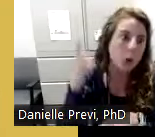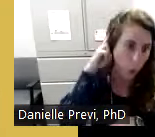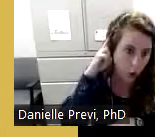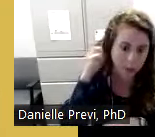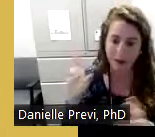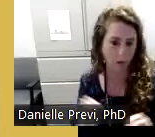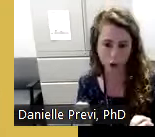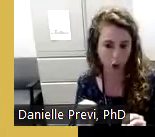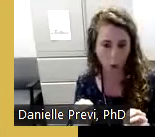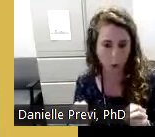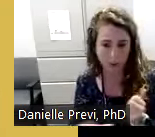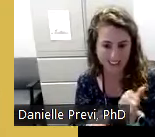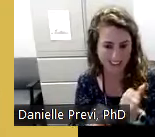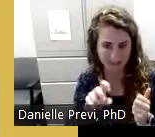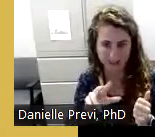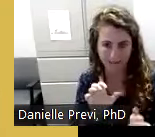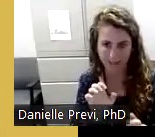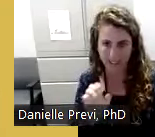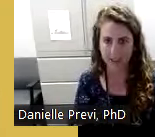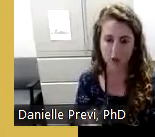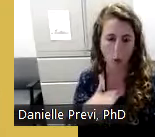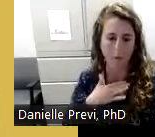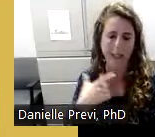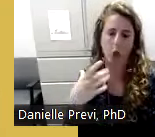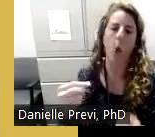who might use ASL, who might have a cochlear implant, or who might not have